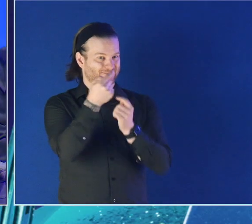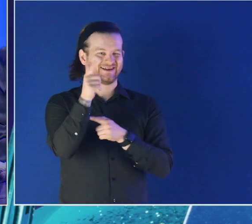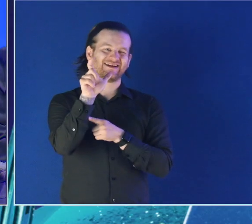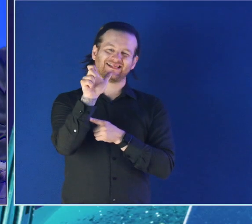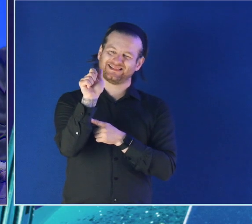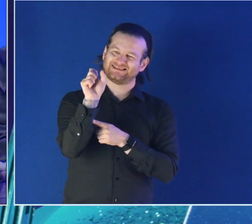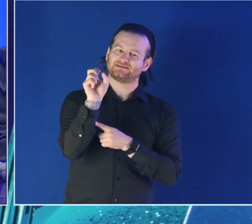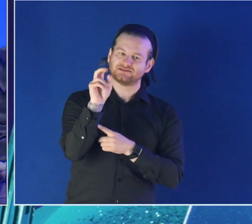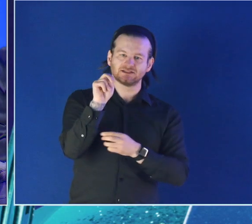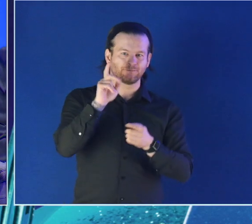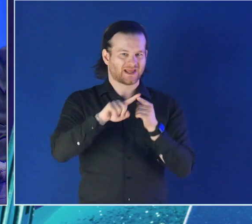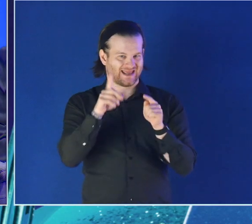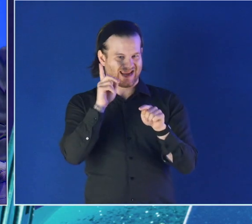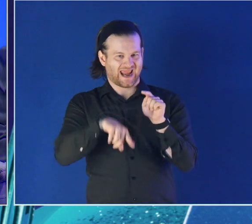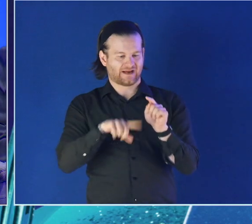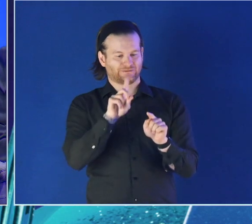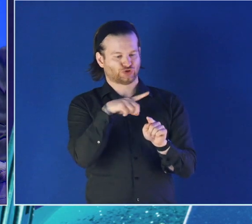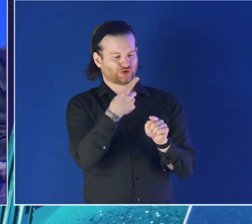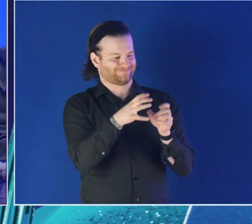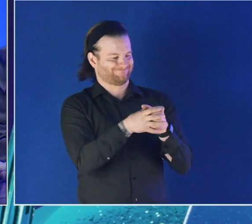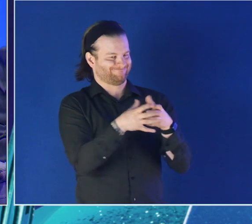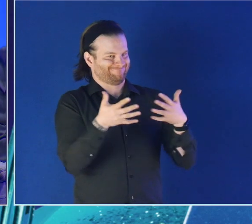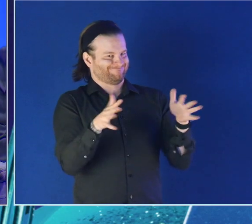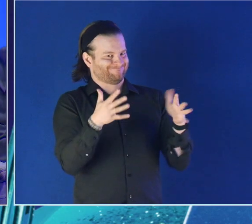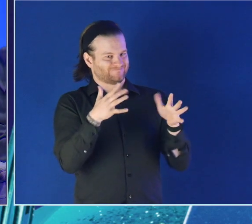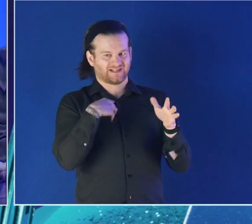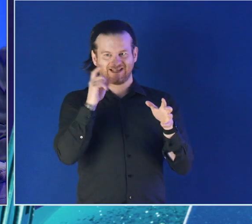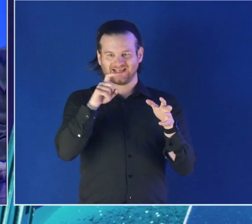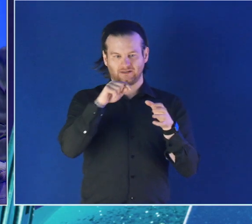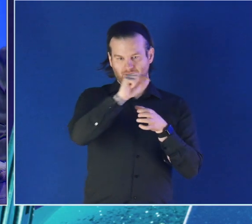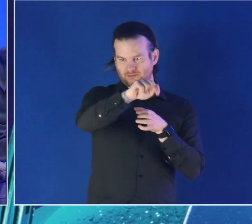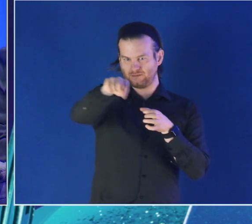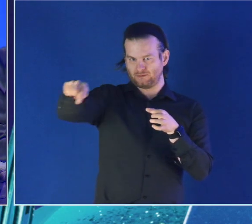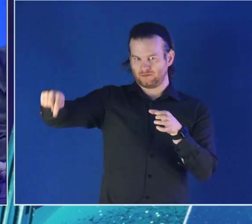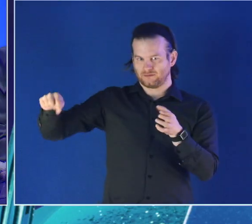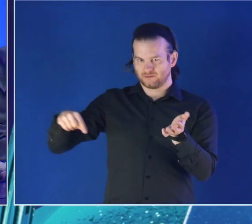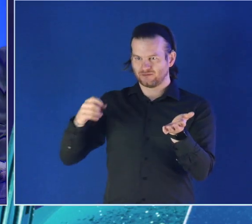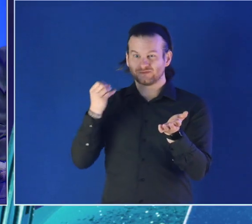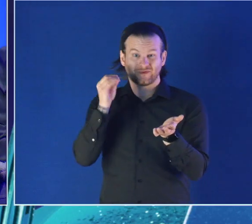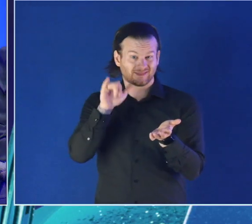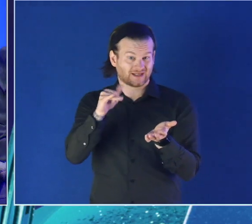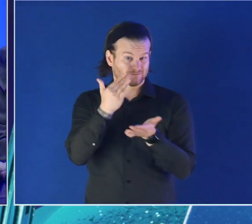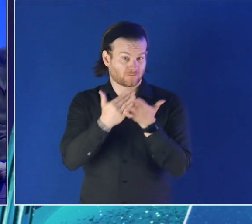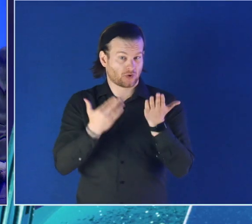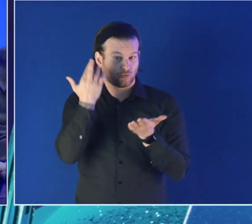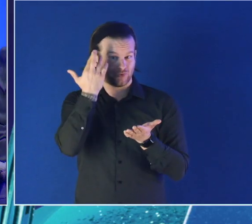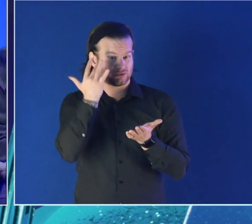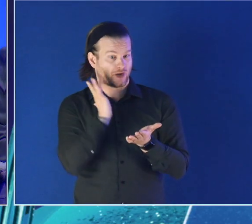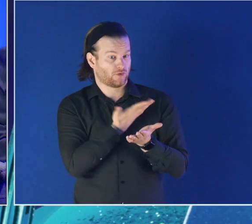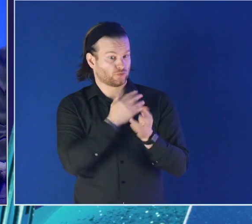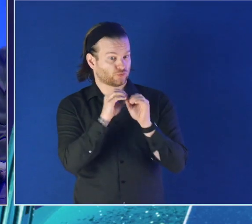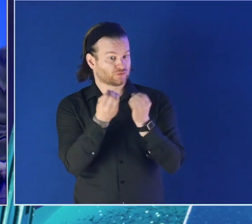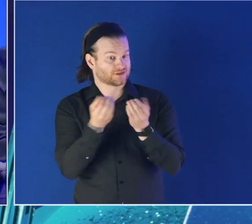And you're probably wondering why I'm here, because we are the people in the sense that the engineers,